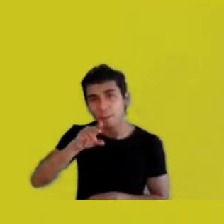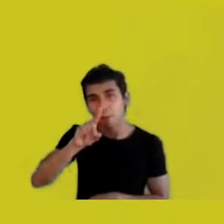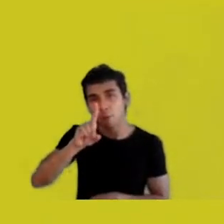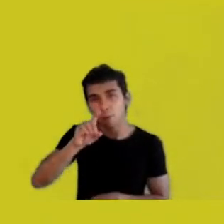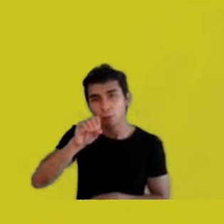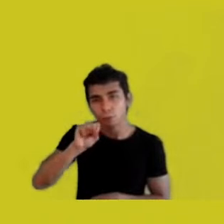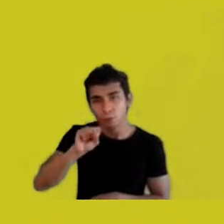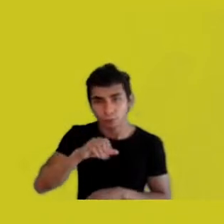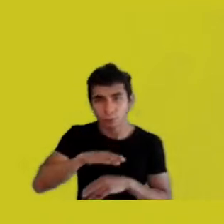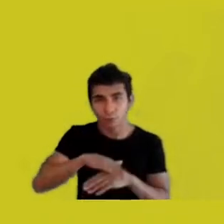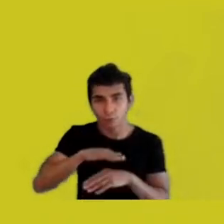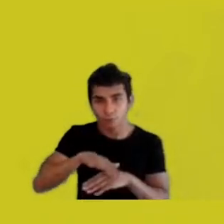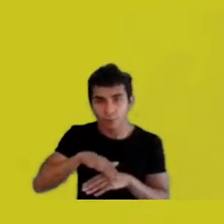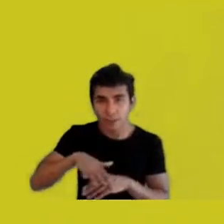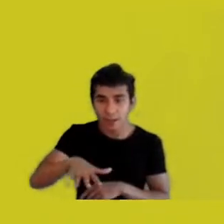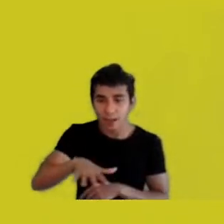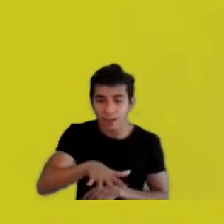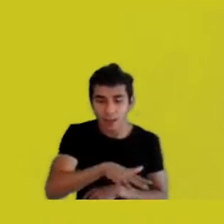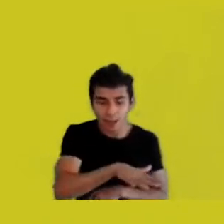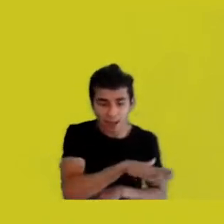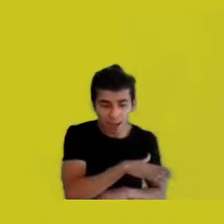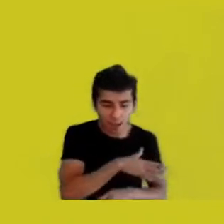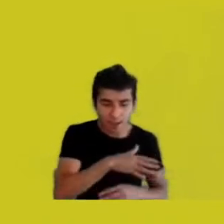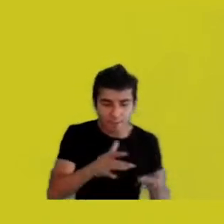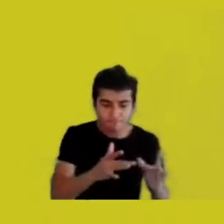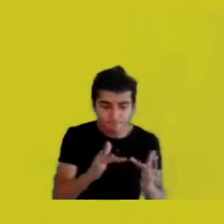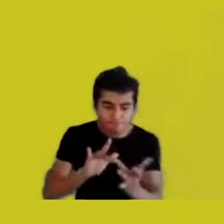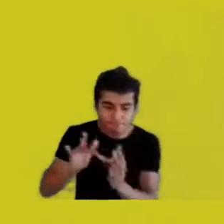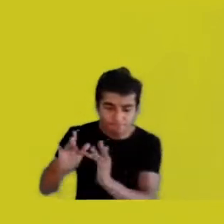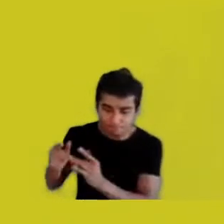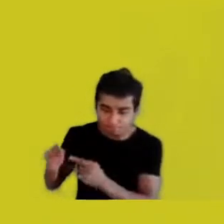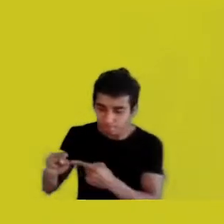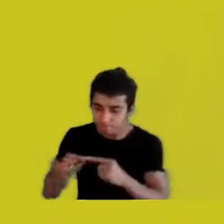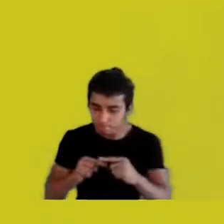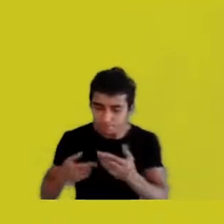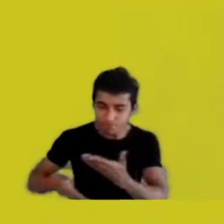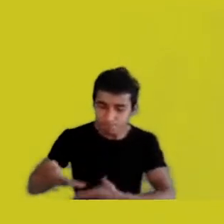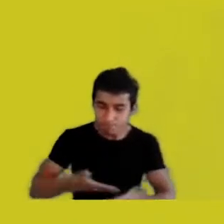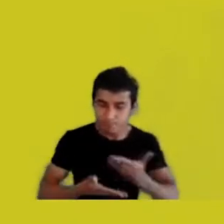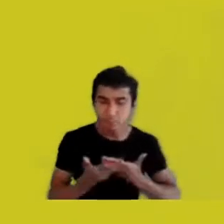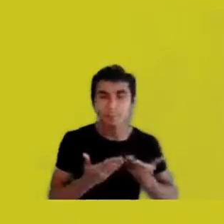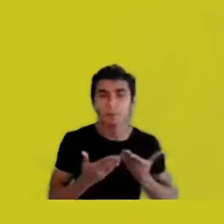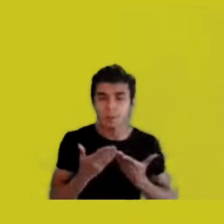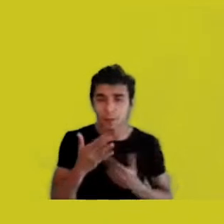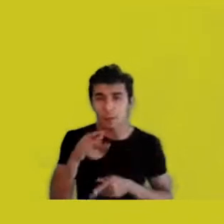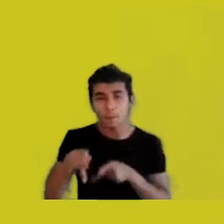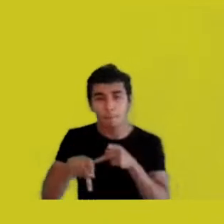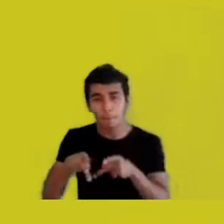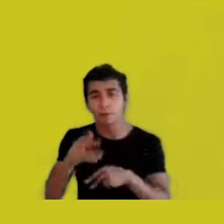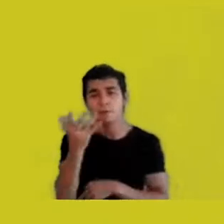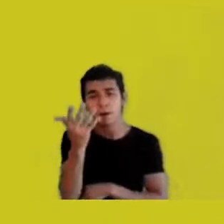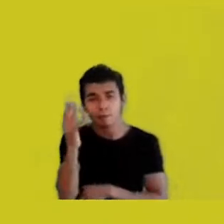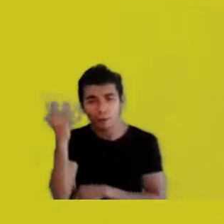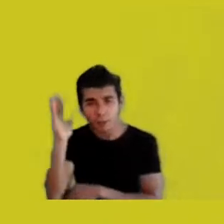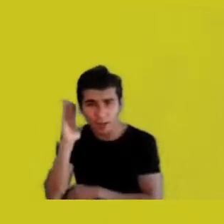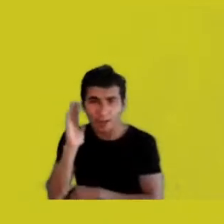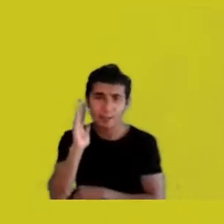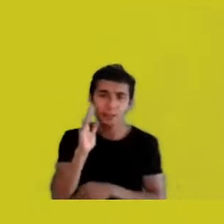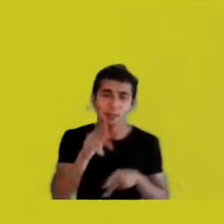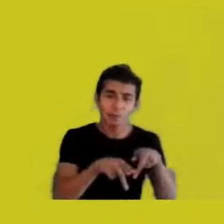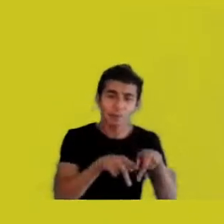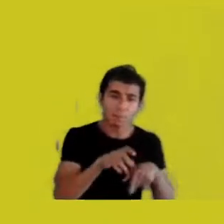with forest people, quilombo people, Afrodiasporic people, Africanities,